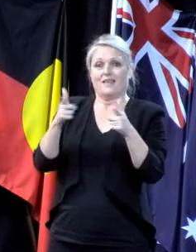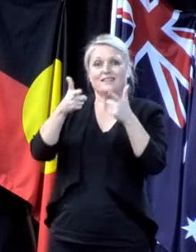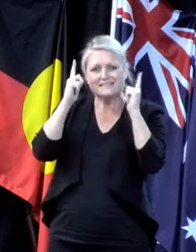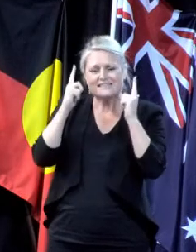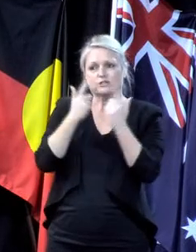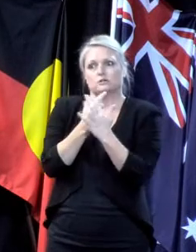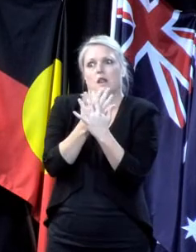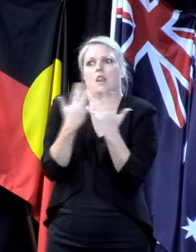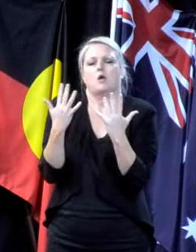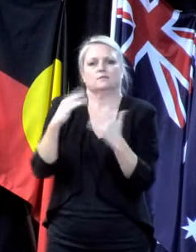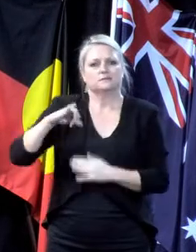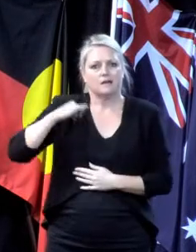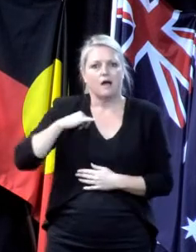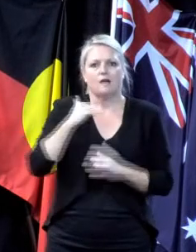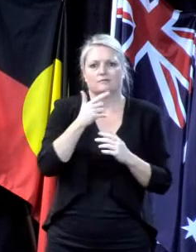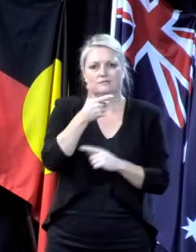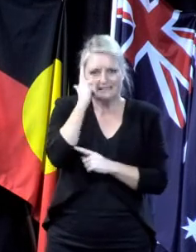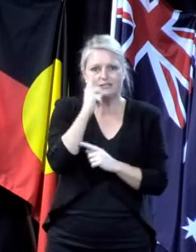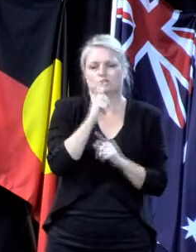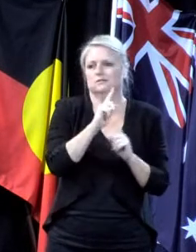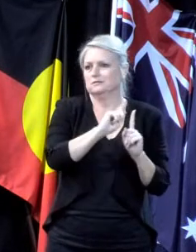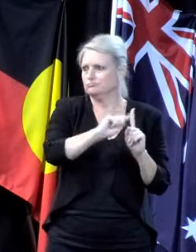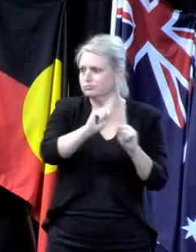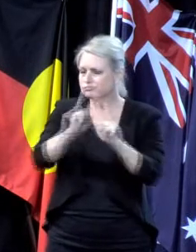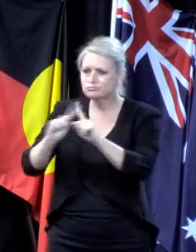and, probably, that more administration time’s needed